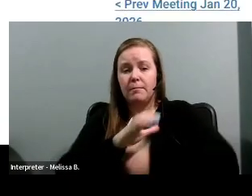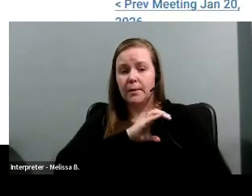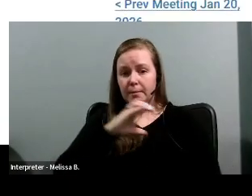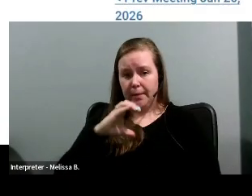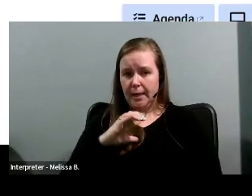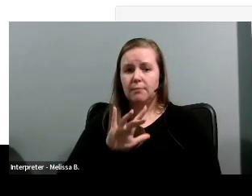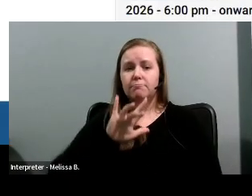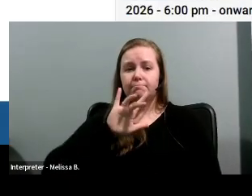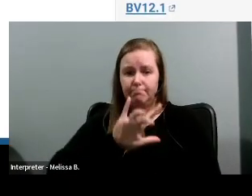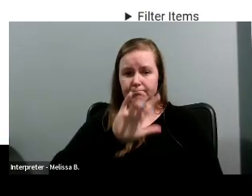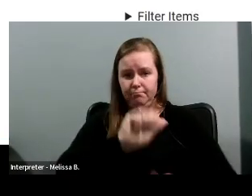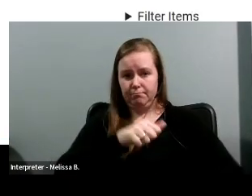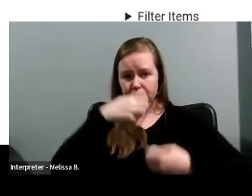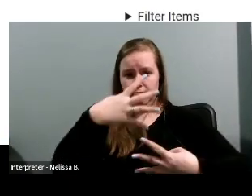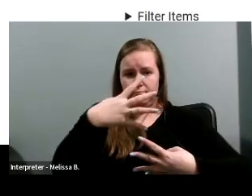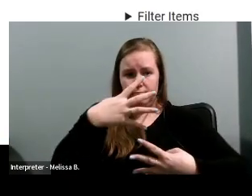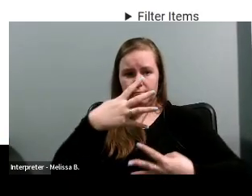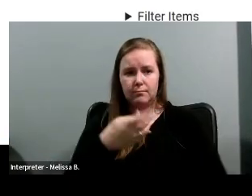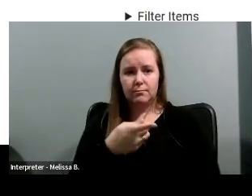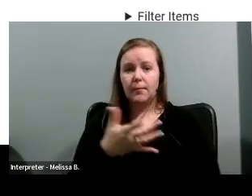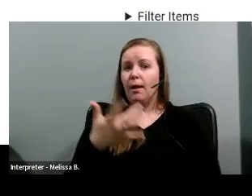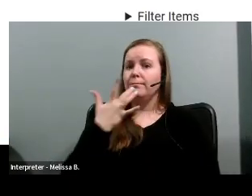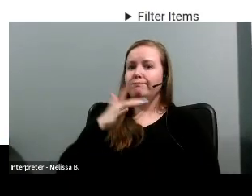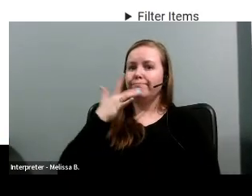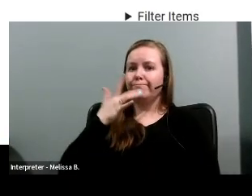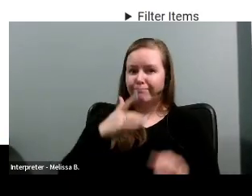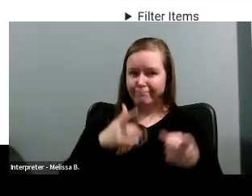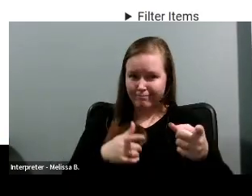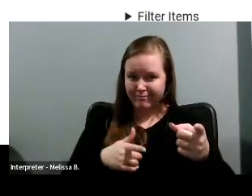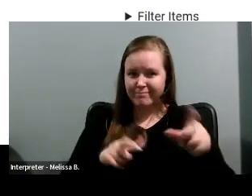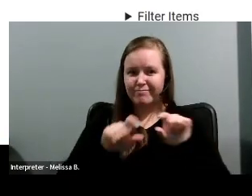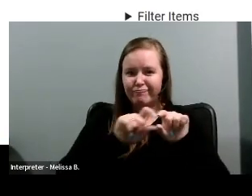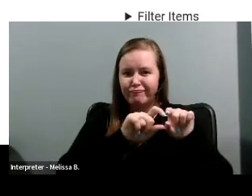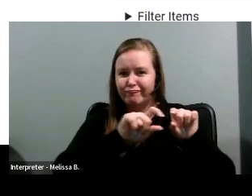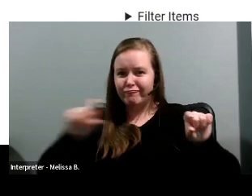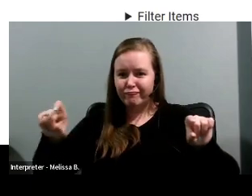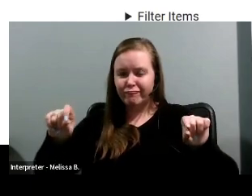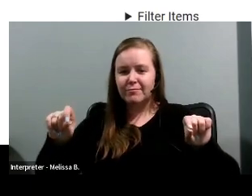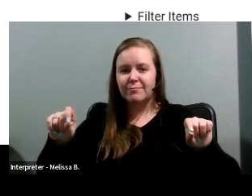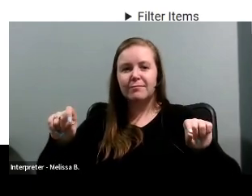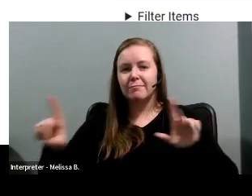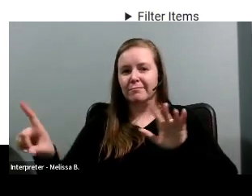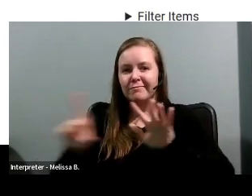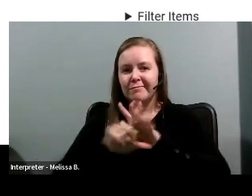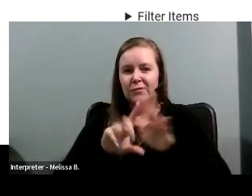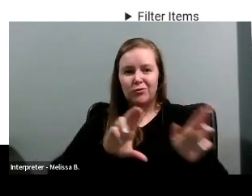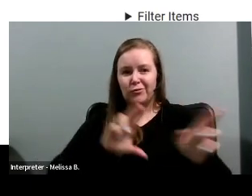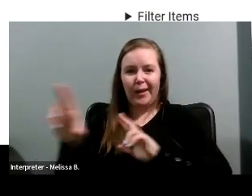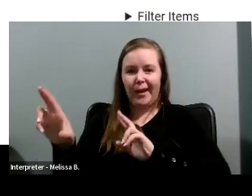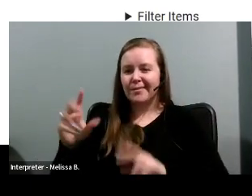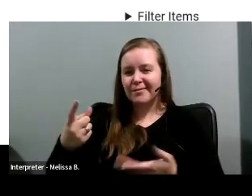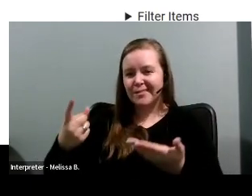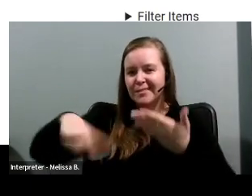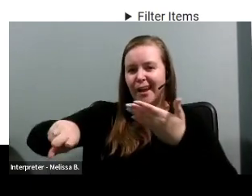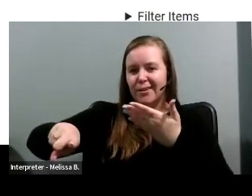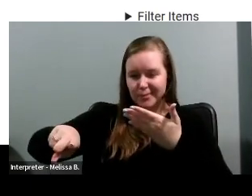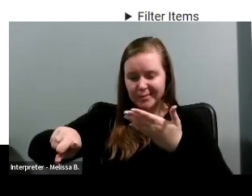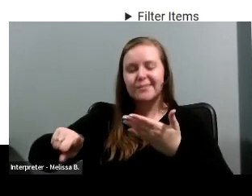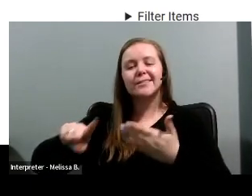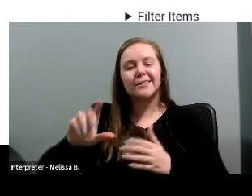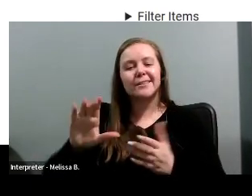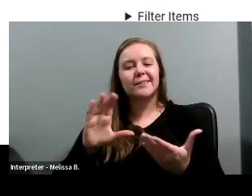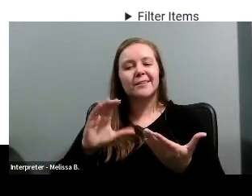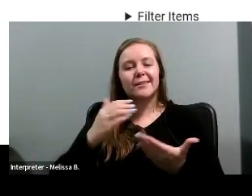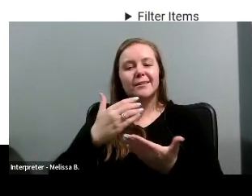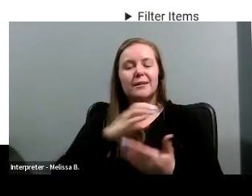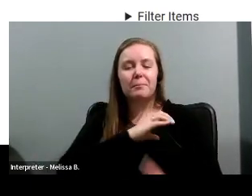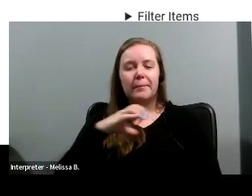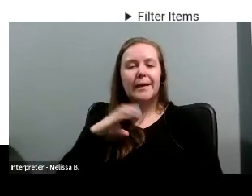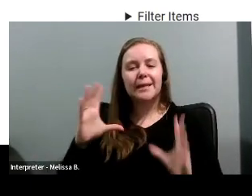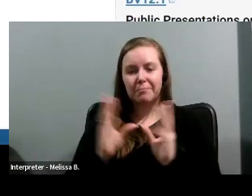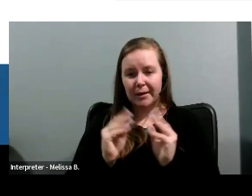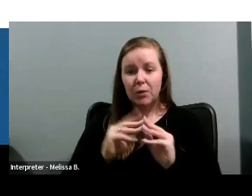Shannon Spencer (she/her): Where… whoo, thankfully it shows… it sends me right to next week's, budget subcommittee meeting, where people are able to do deputations.